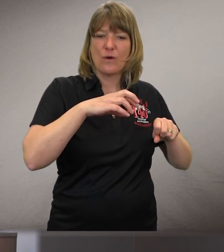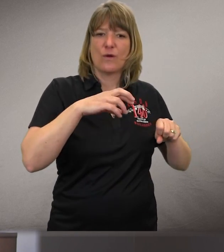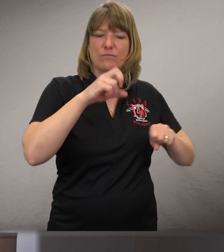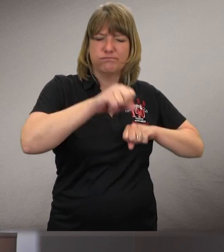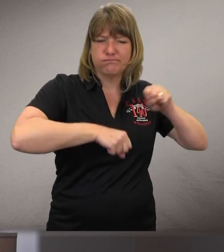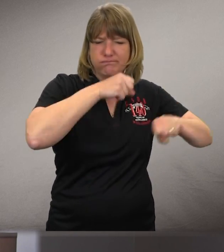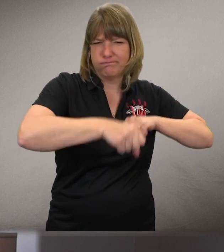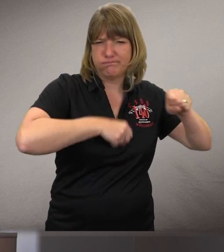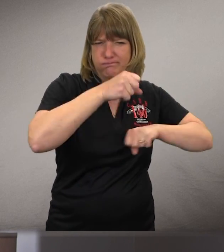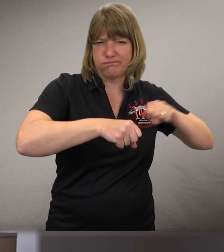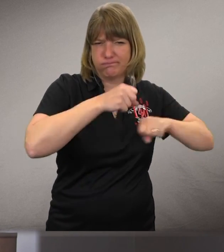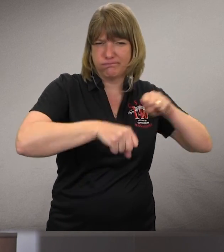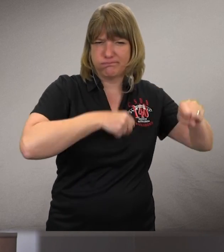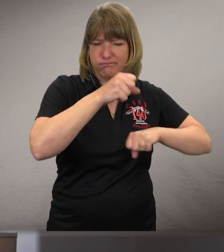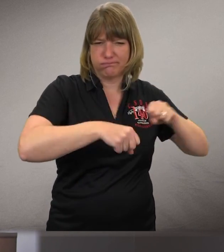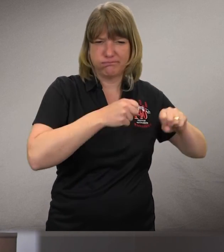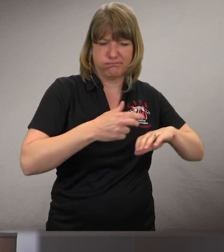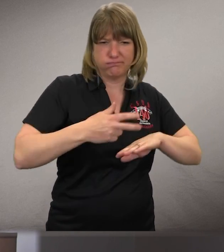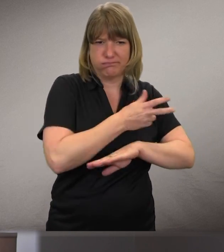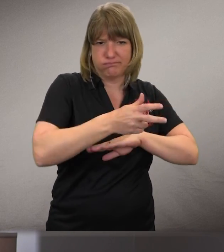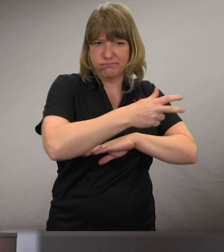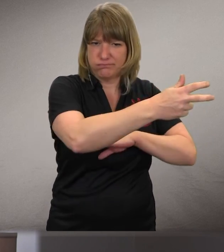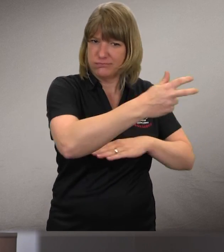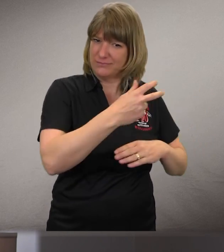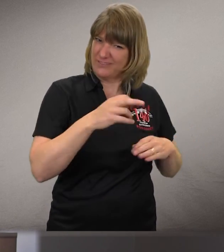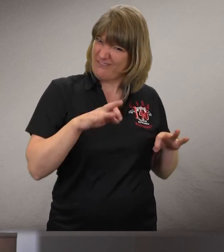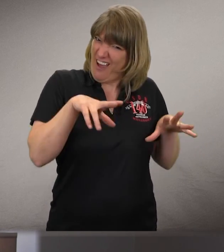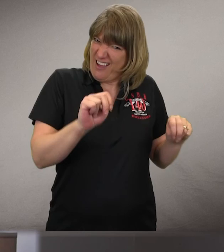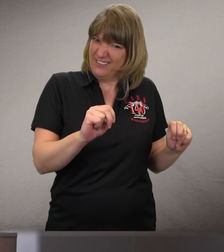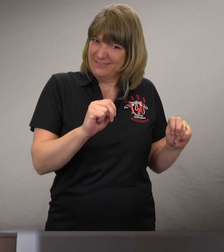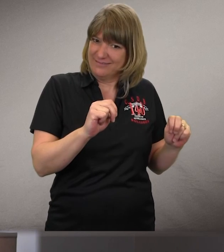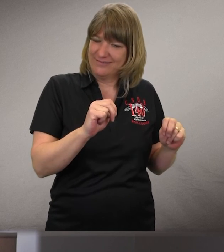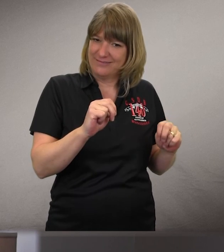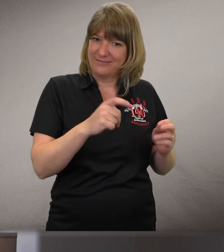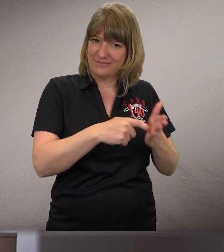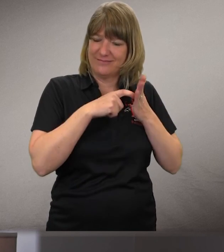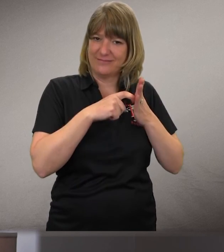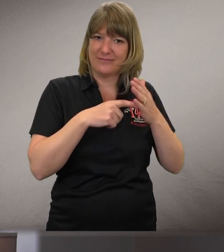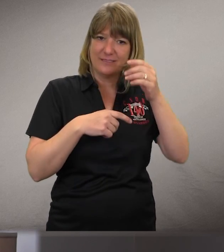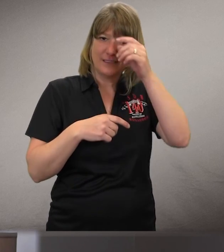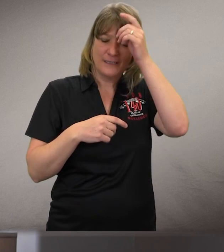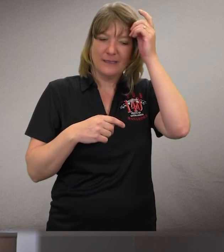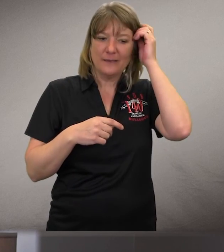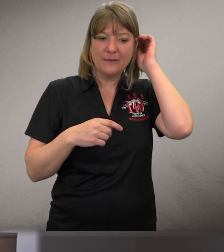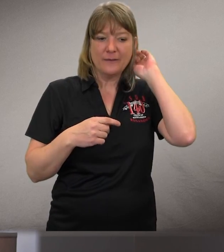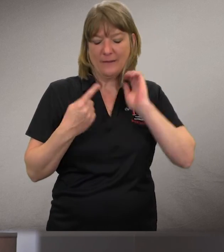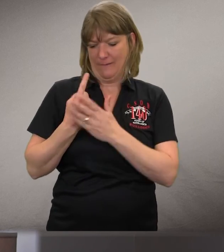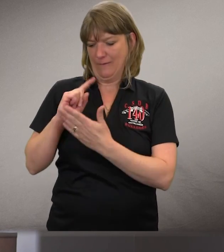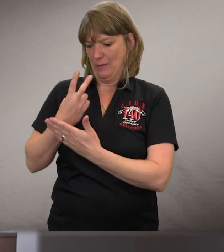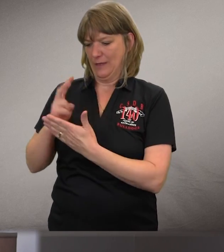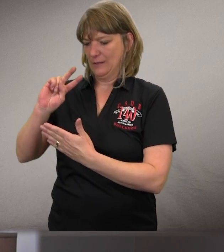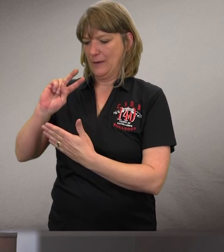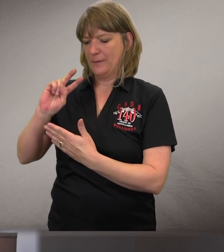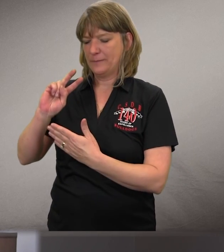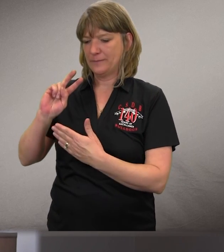or even ride my mountain bike around. You just have to have fun with things like that.